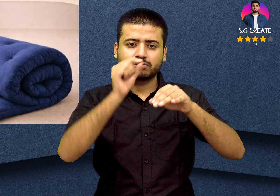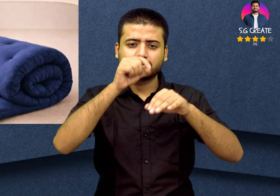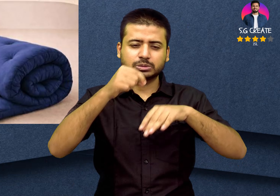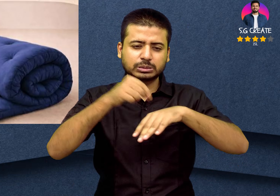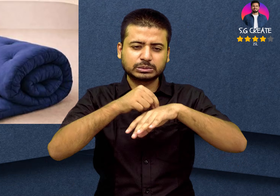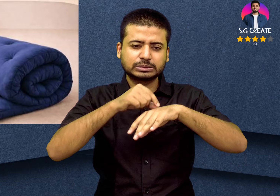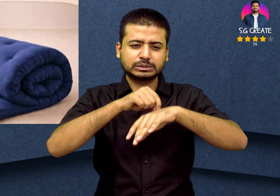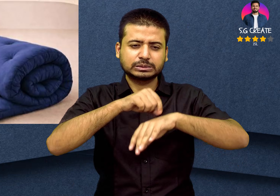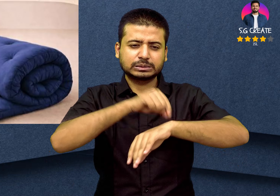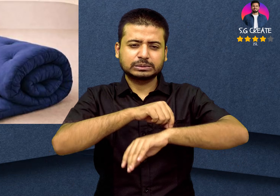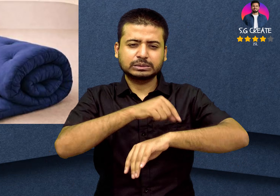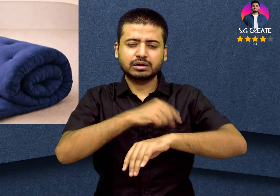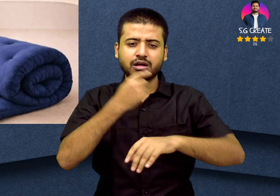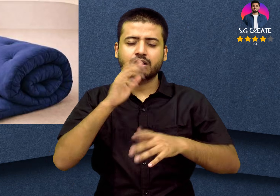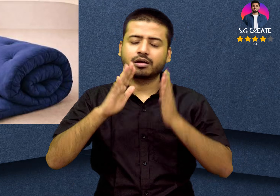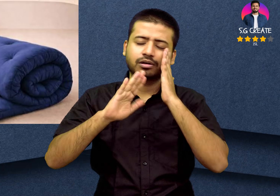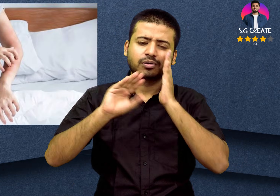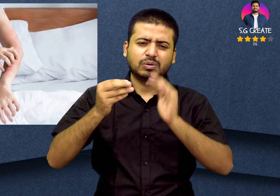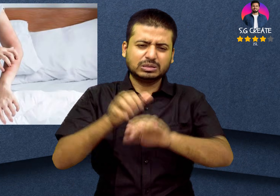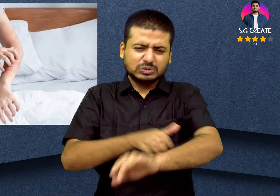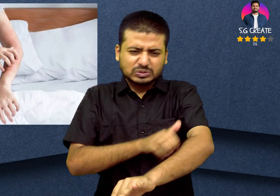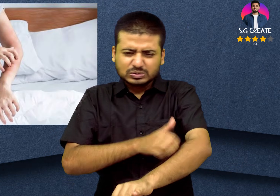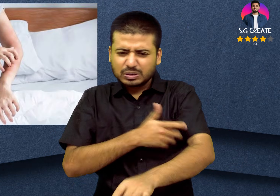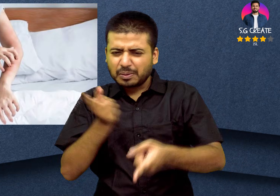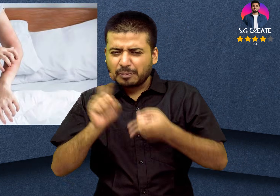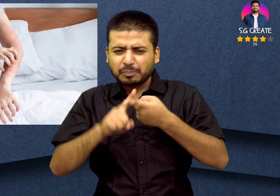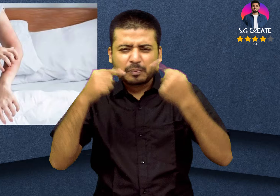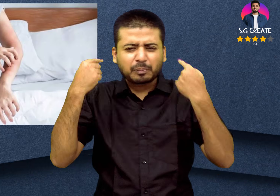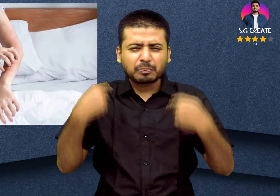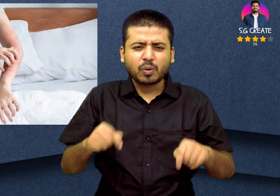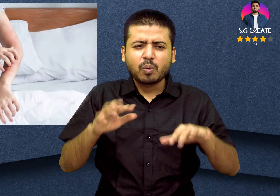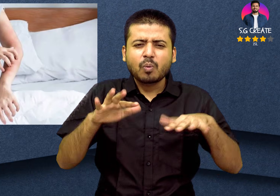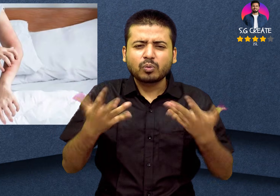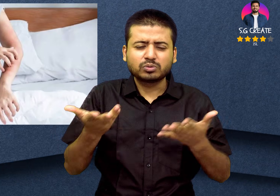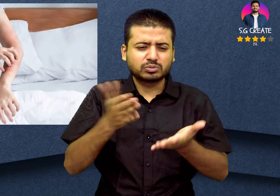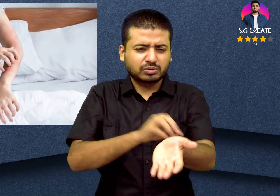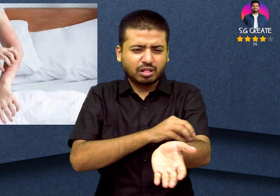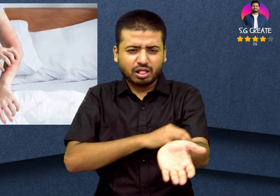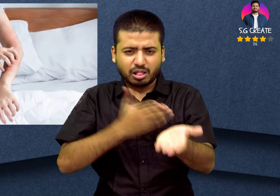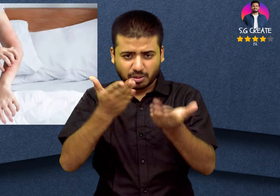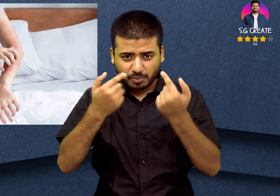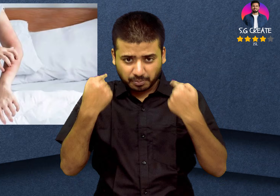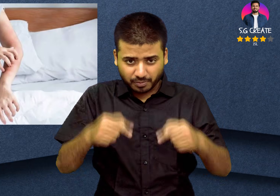500 million skin cells a day, and a significant portion of that sloughs off while we toss, turn,